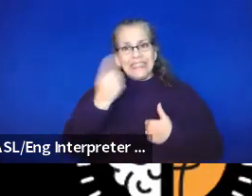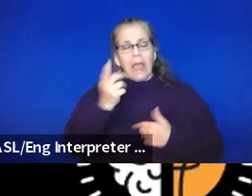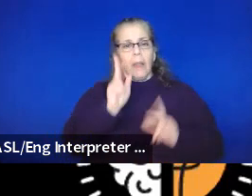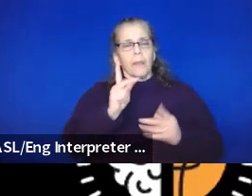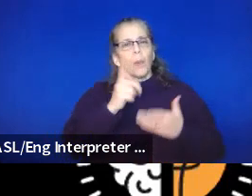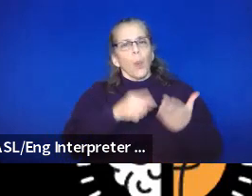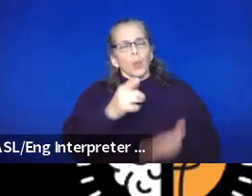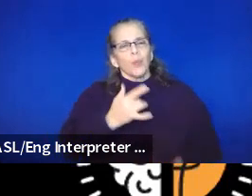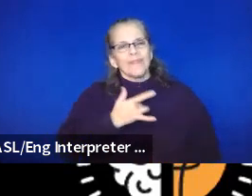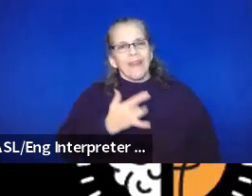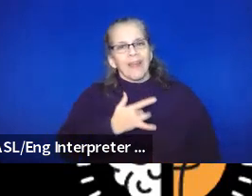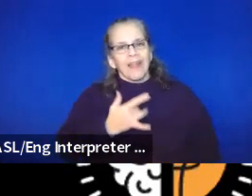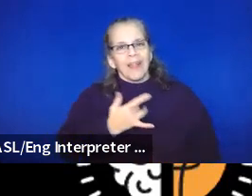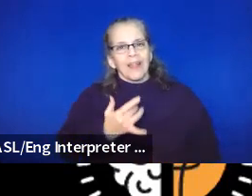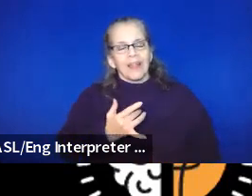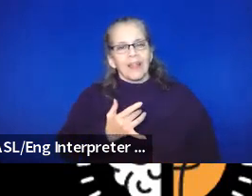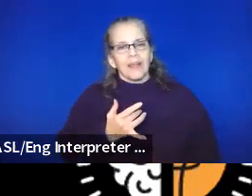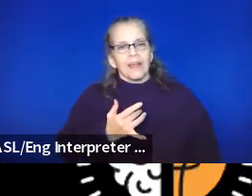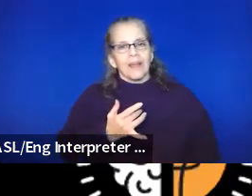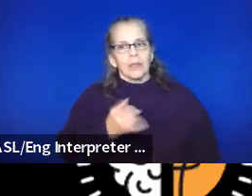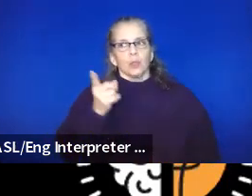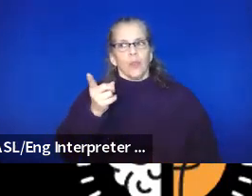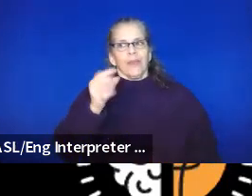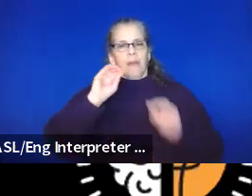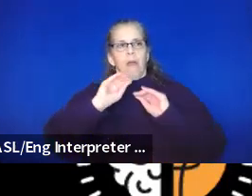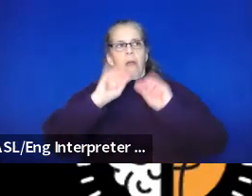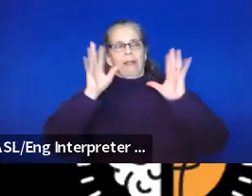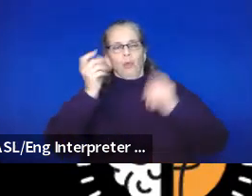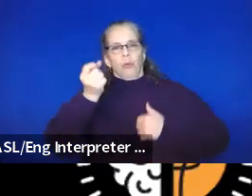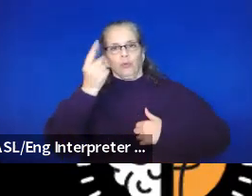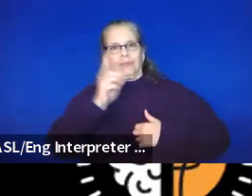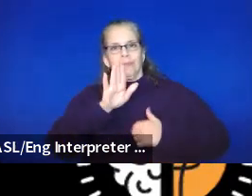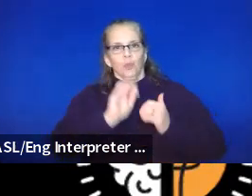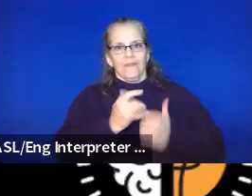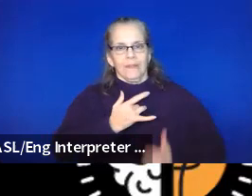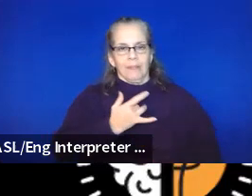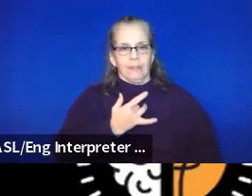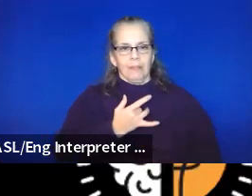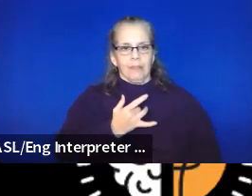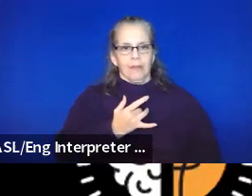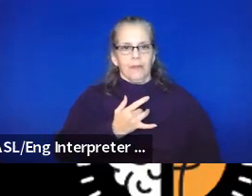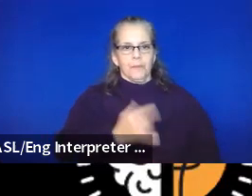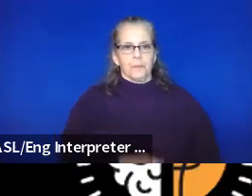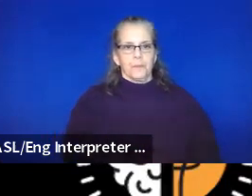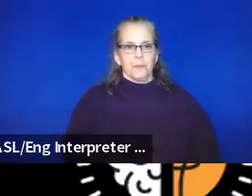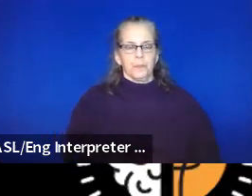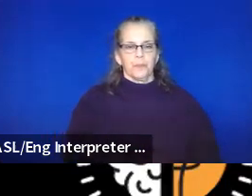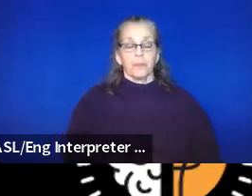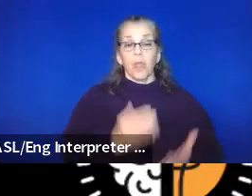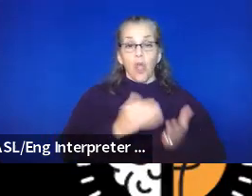any expressive speech dysfluencies. So, I tell people often that, you know, I